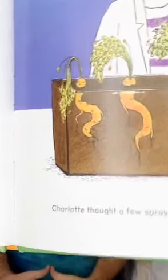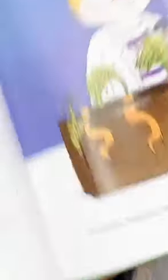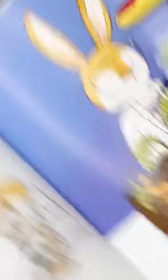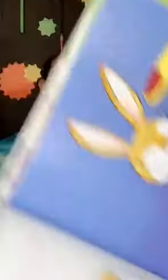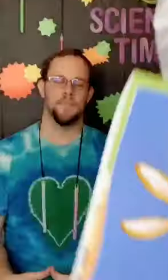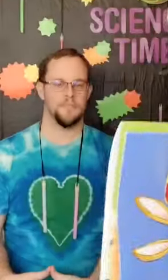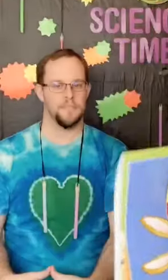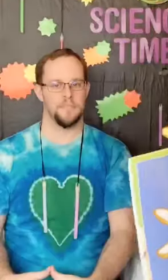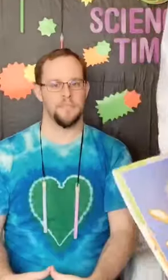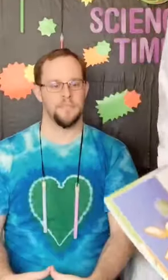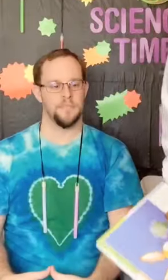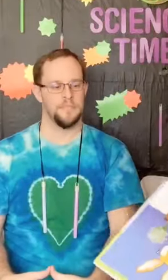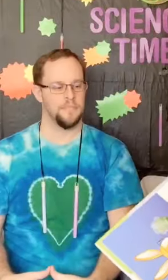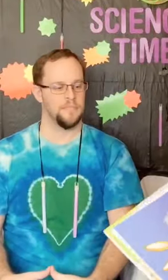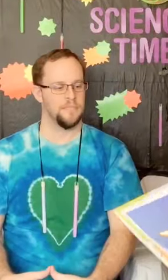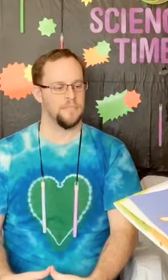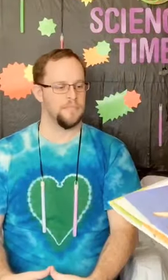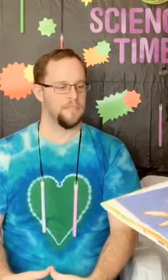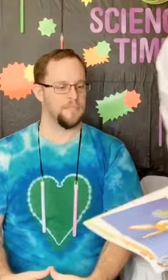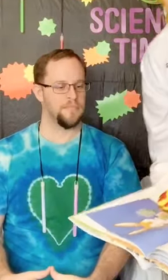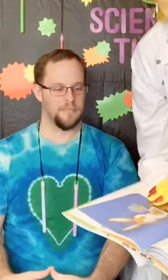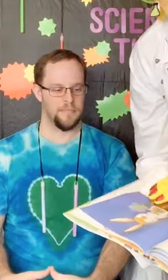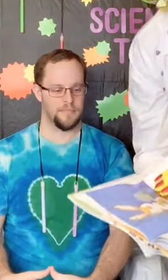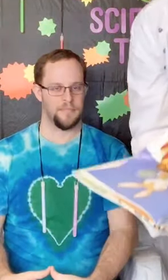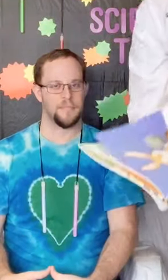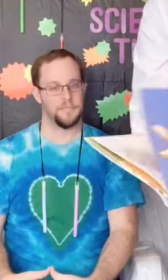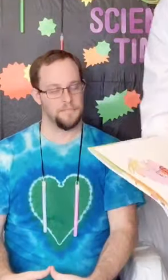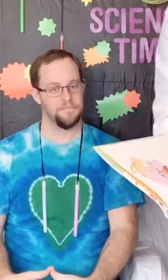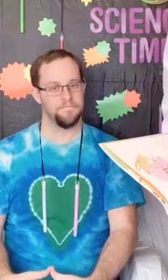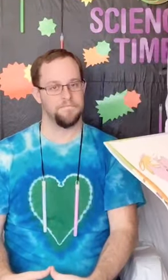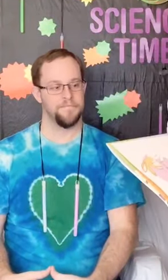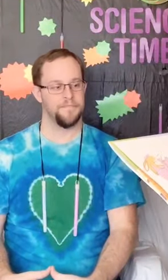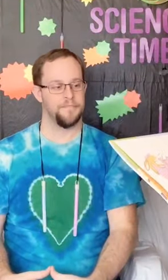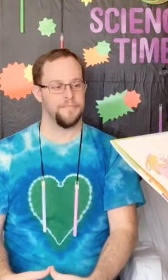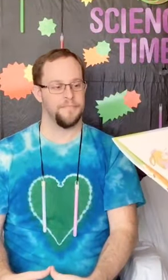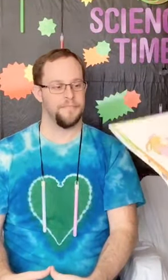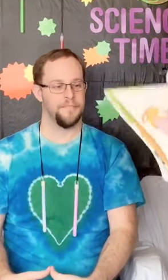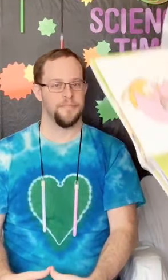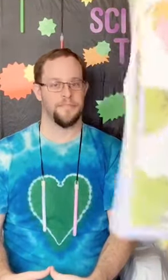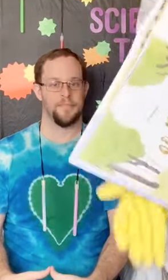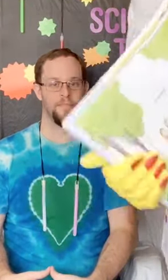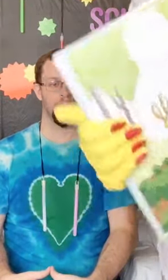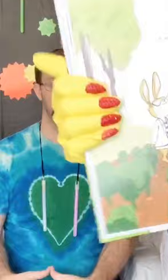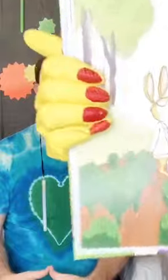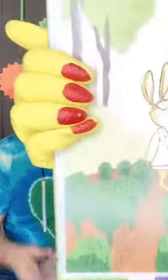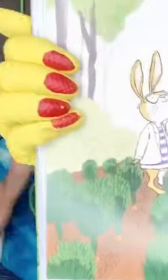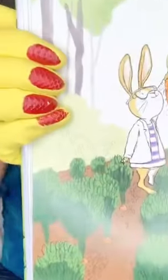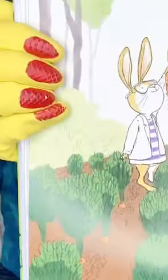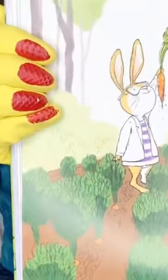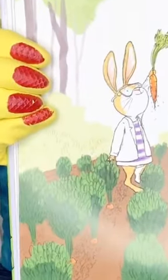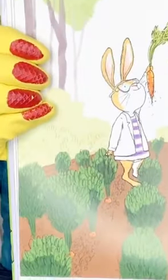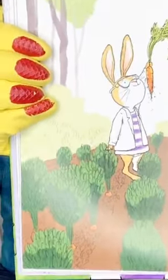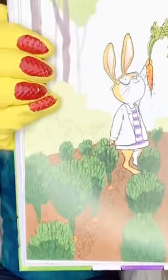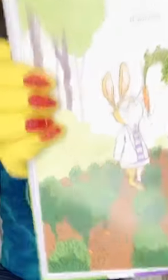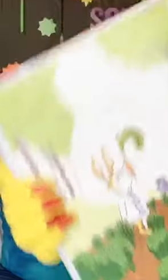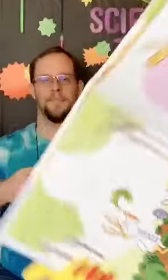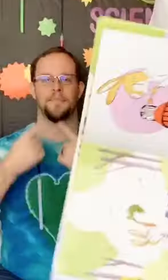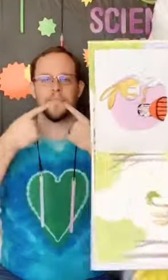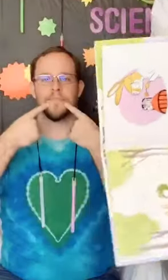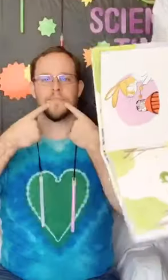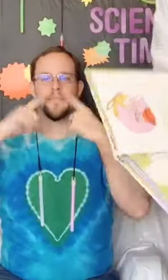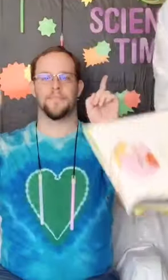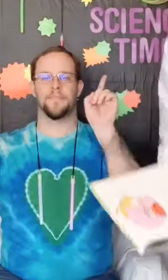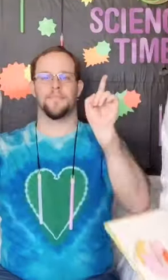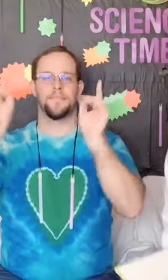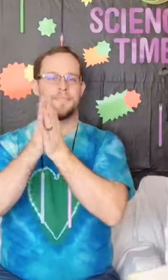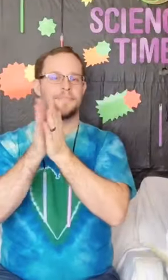better. And it cures the fungi. Cures the fungi. It worked!